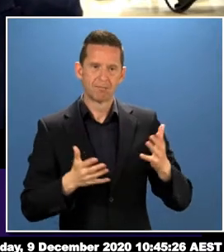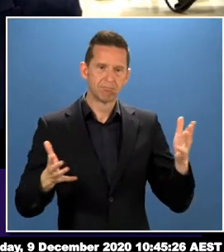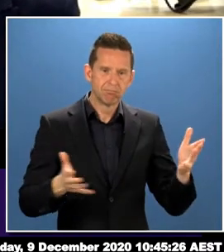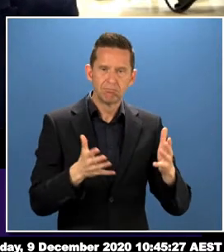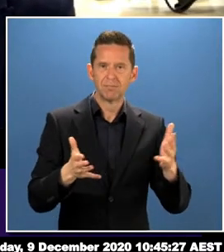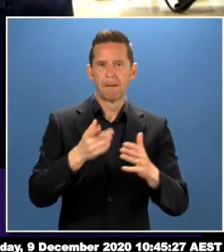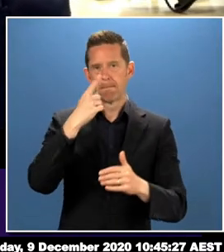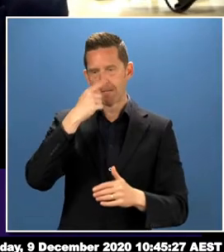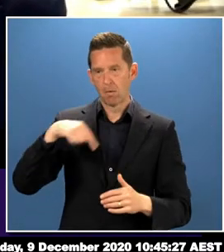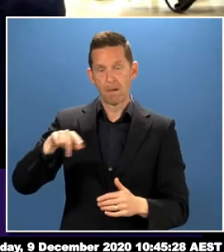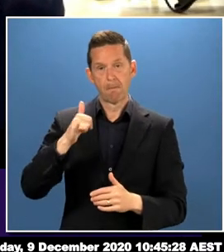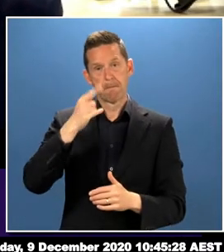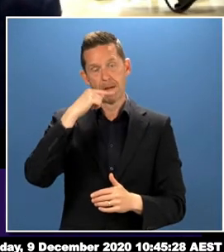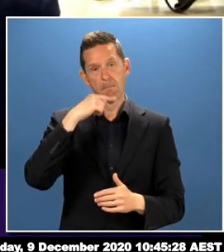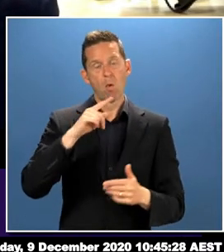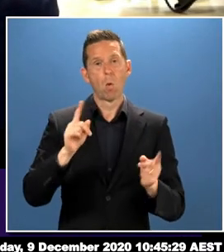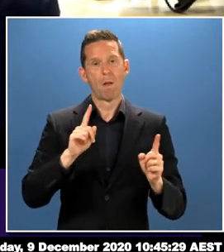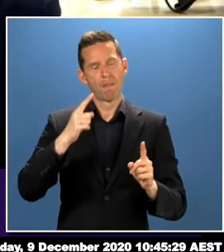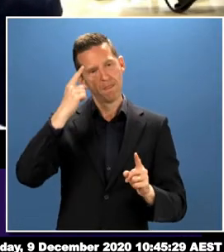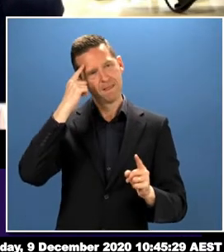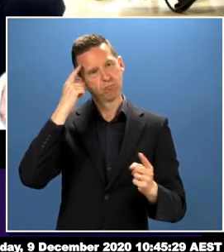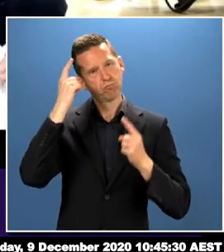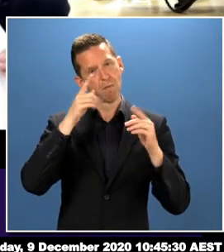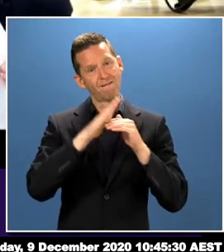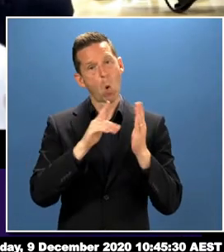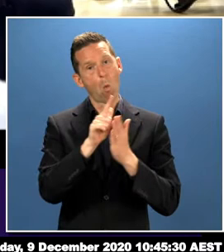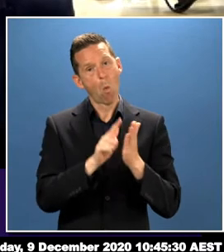might be thinking about law or other people studying law showing it can